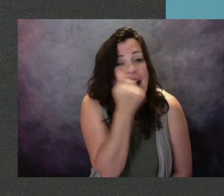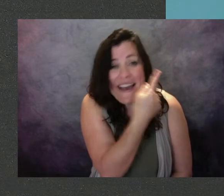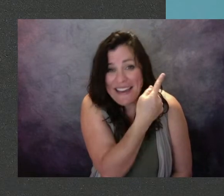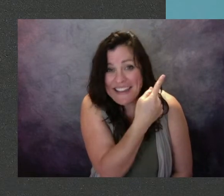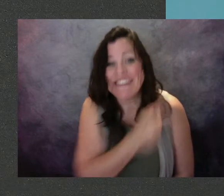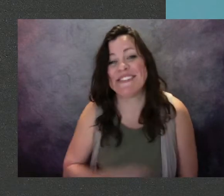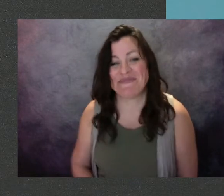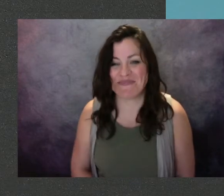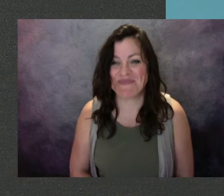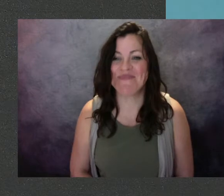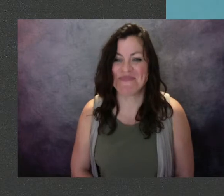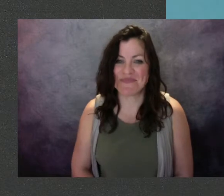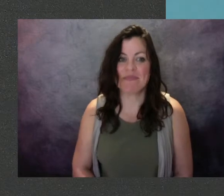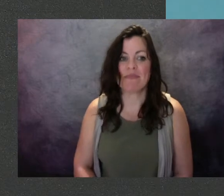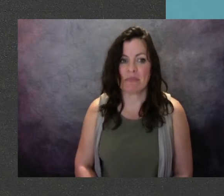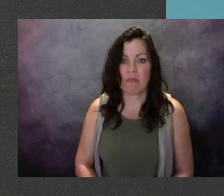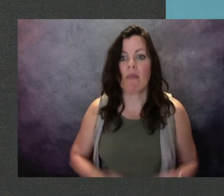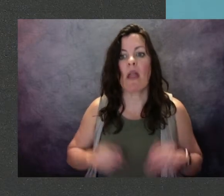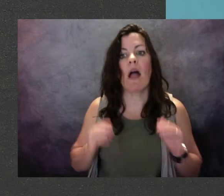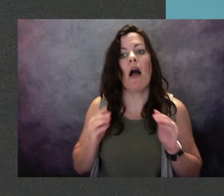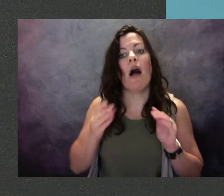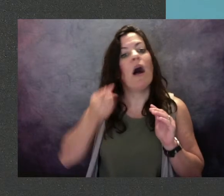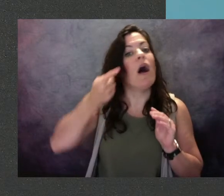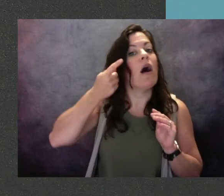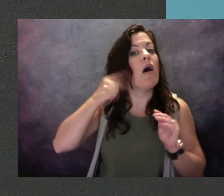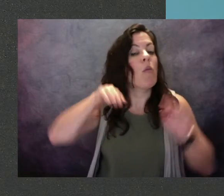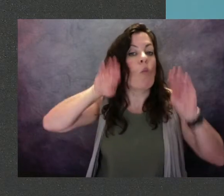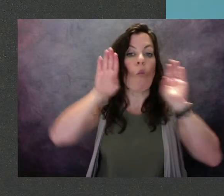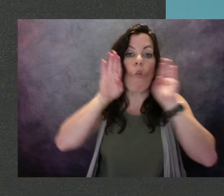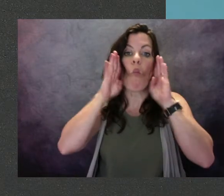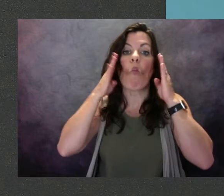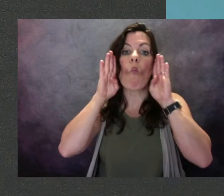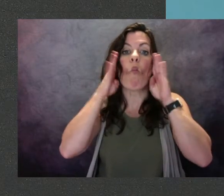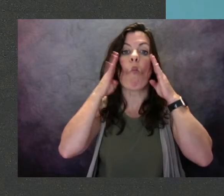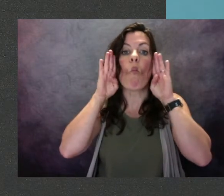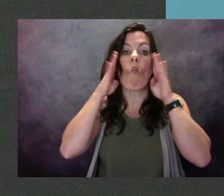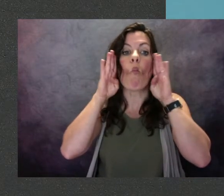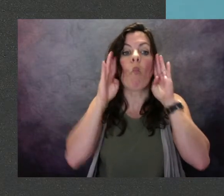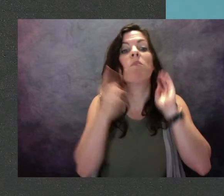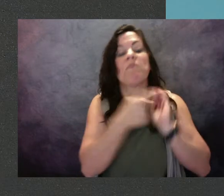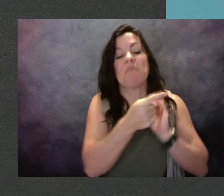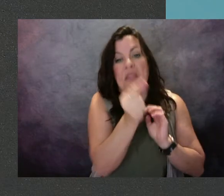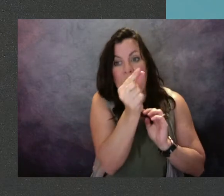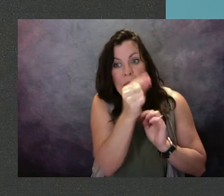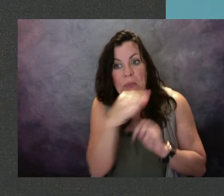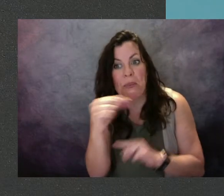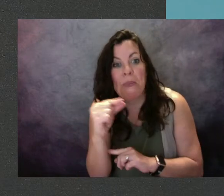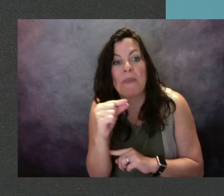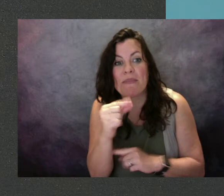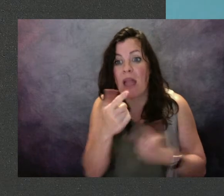and then maybe kind of a curved one here for the gill. And then the scales, you can put a whole bunch of little ones on there